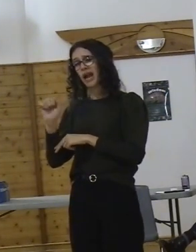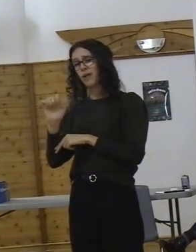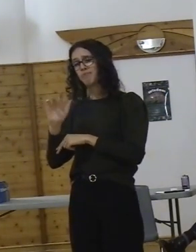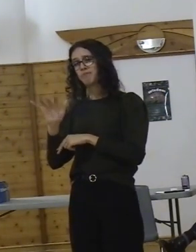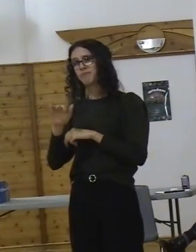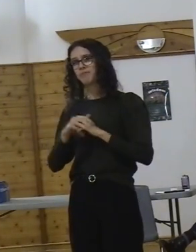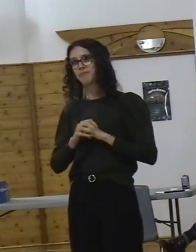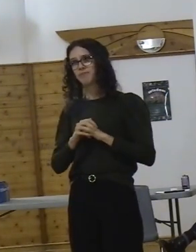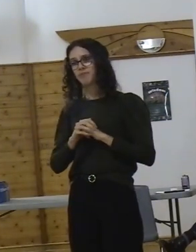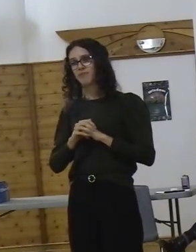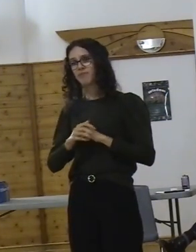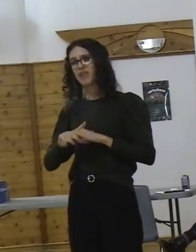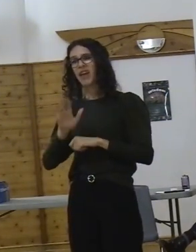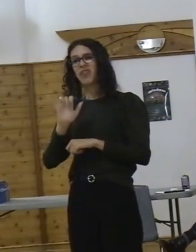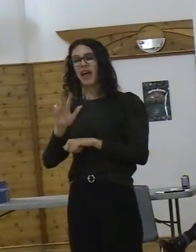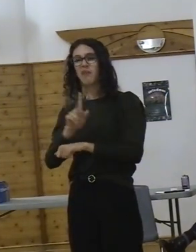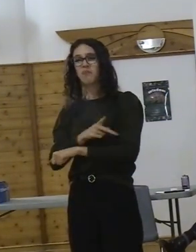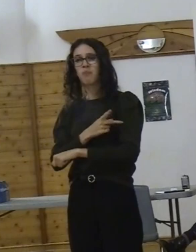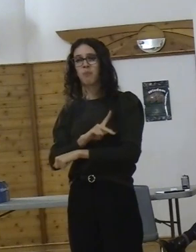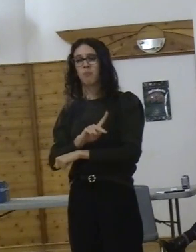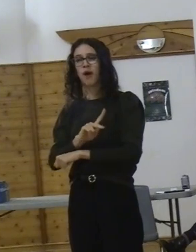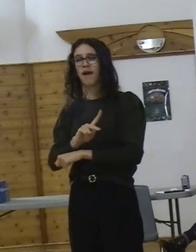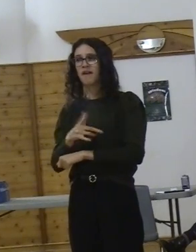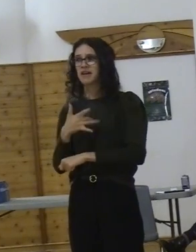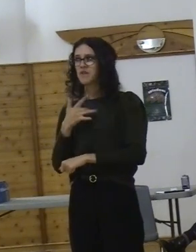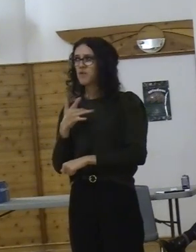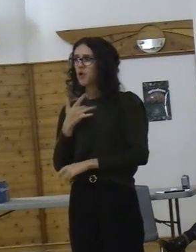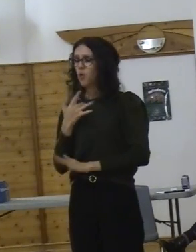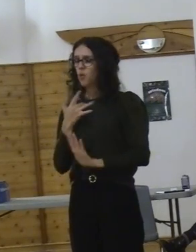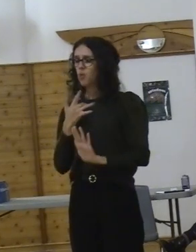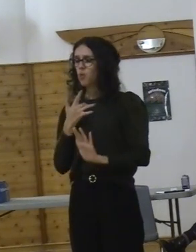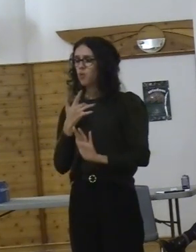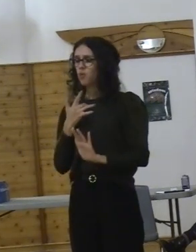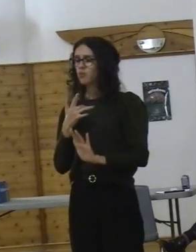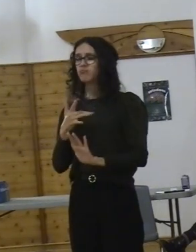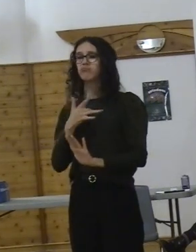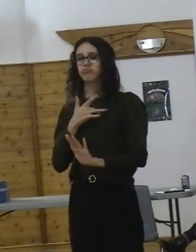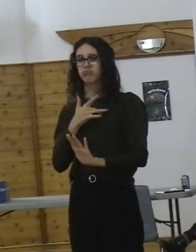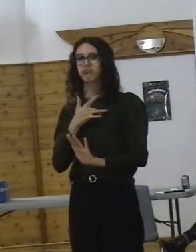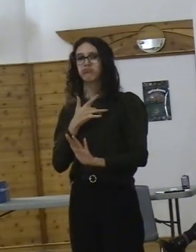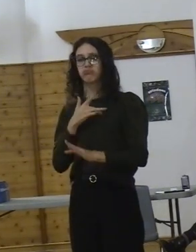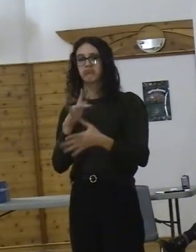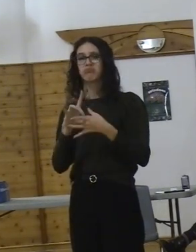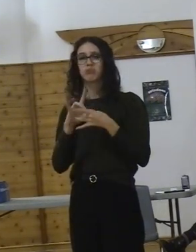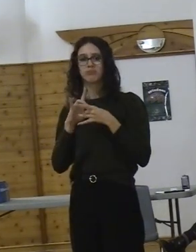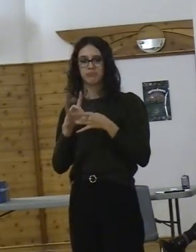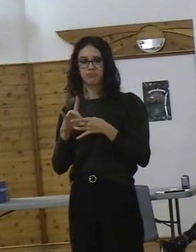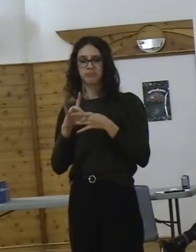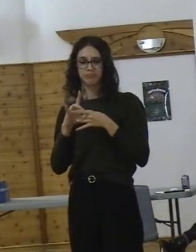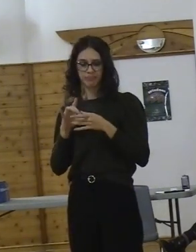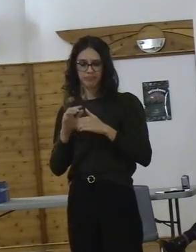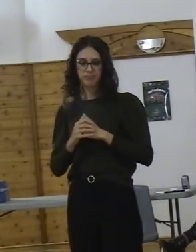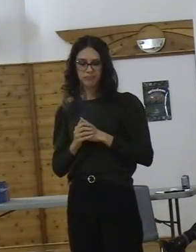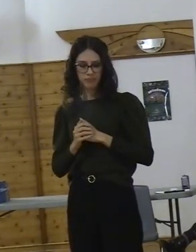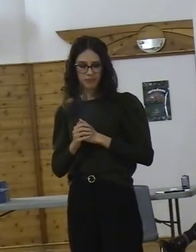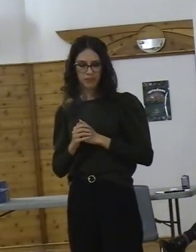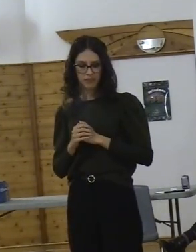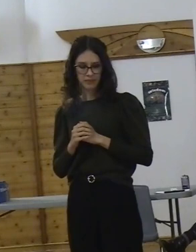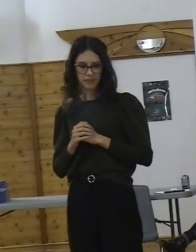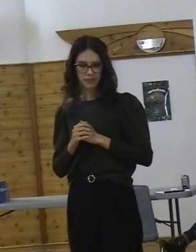mean a lot to me I first became very involved